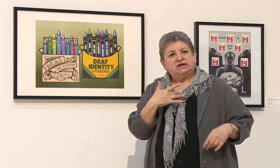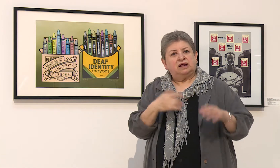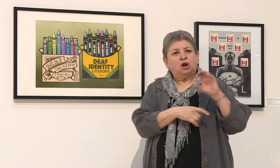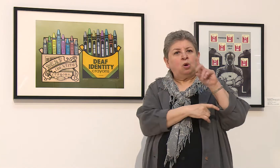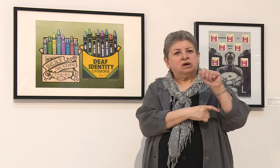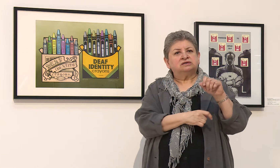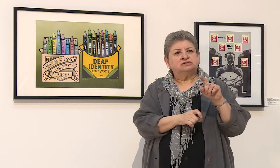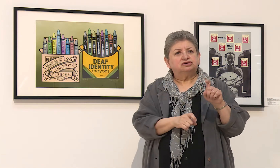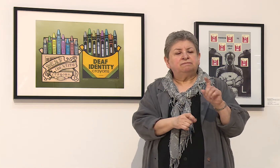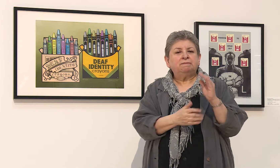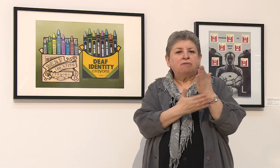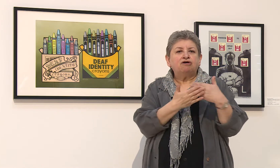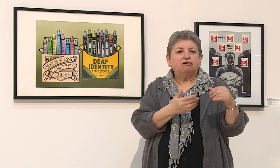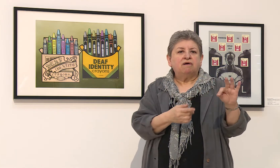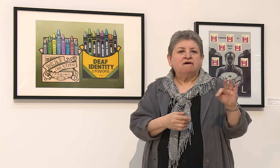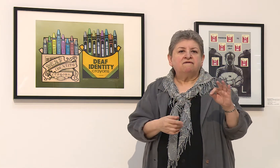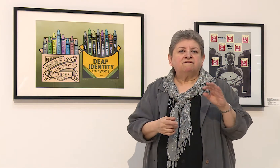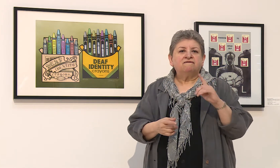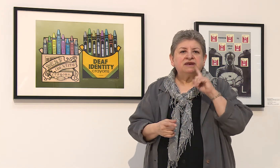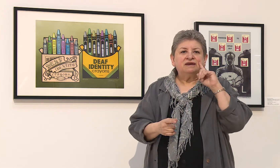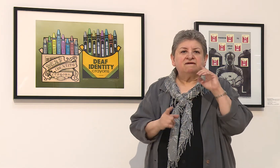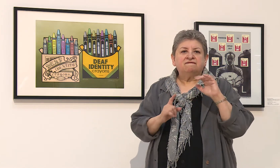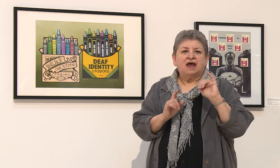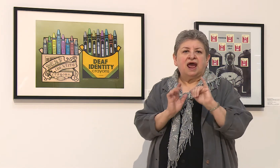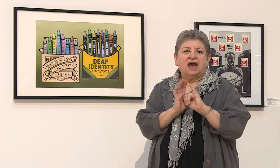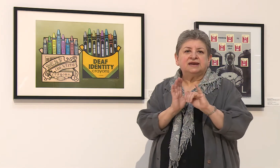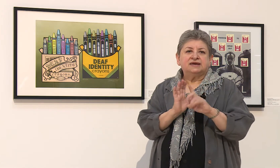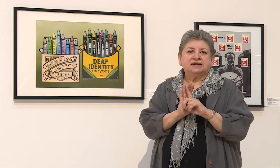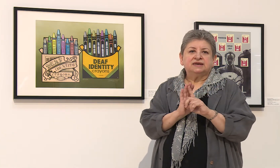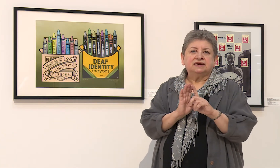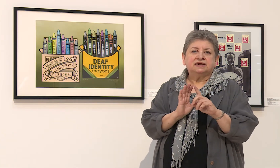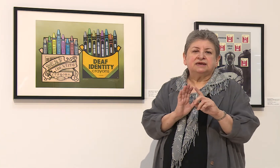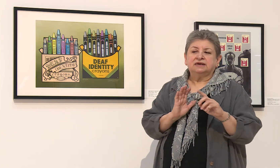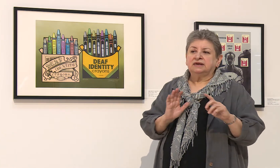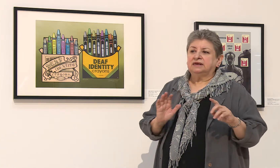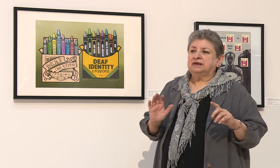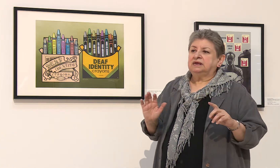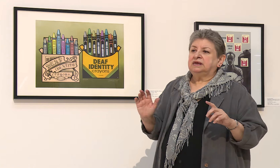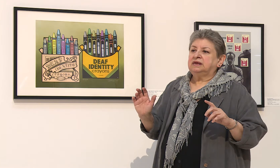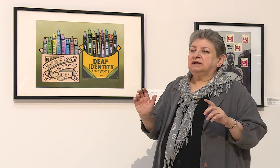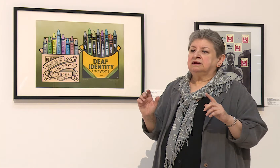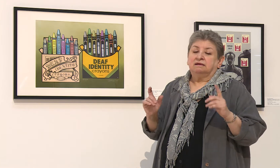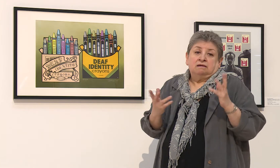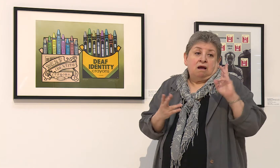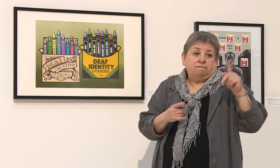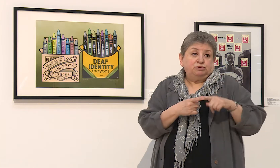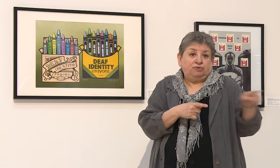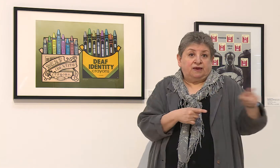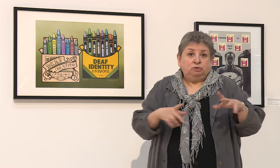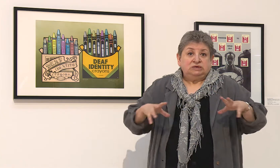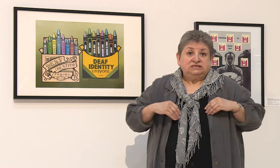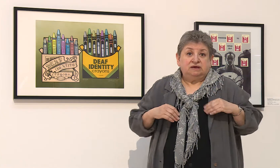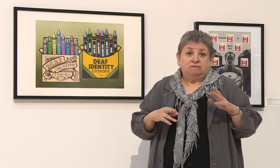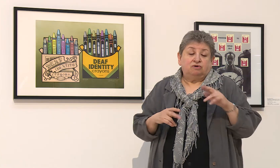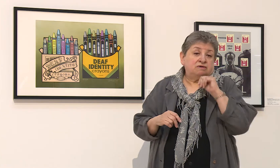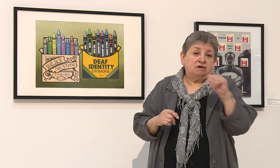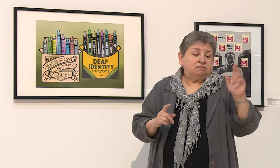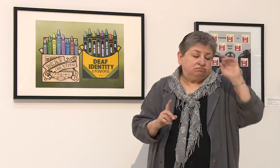I put this in the box because I feel Deaf Identity includes codas. And it's up to them whether or not